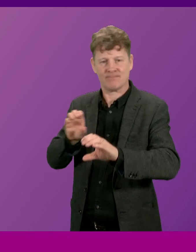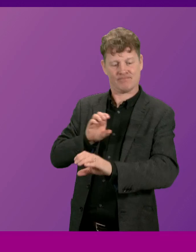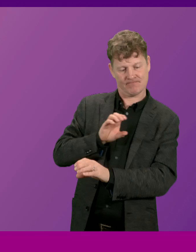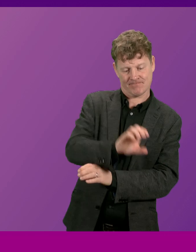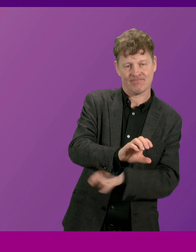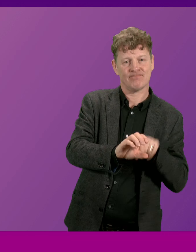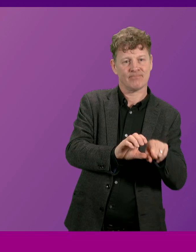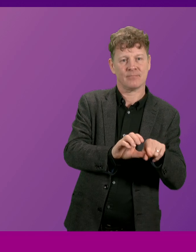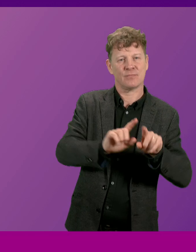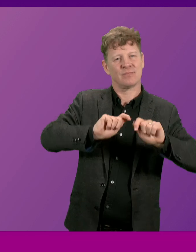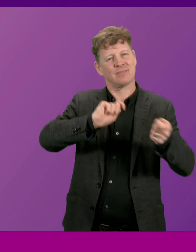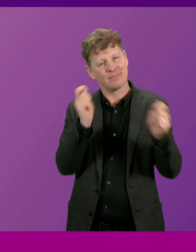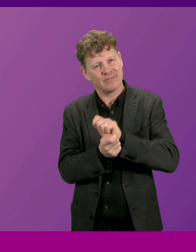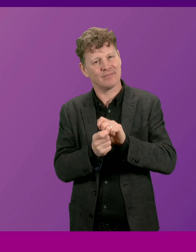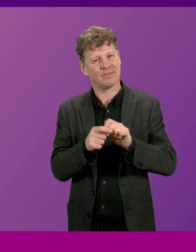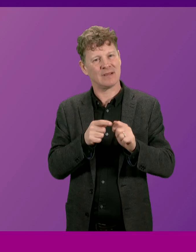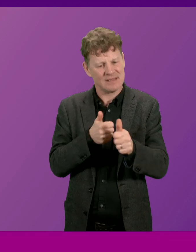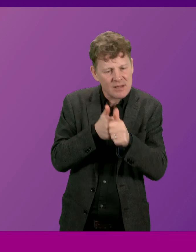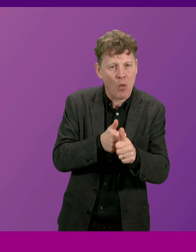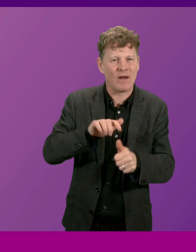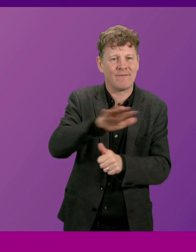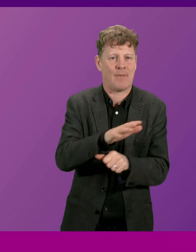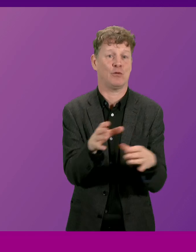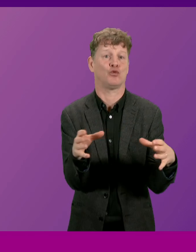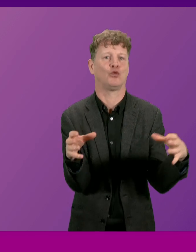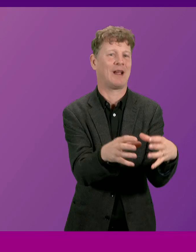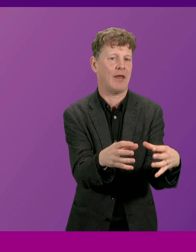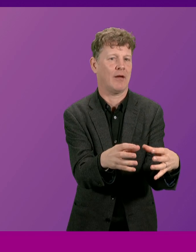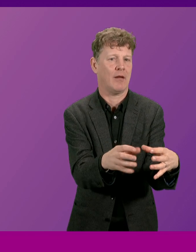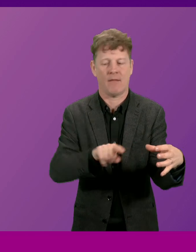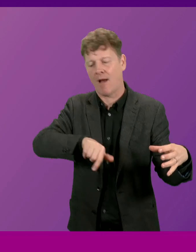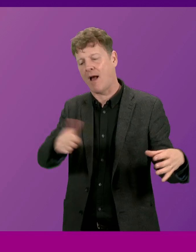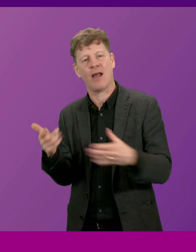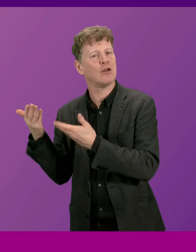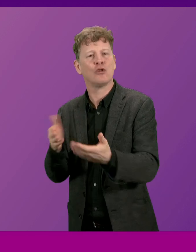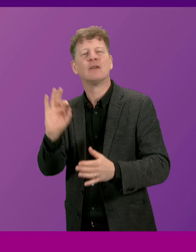supporting families in order to keep them together, which would be consistent with the